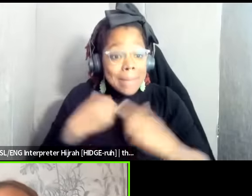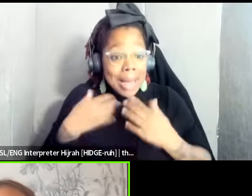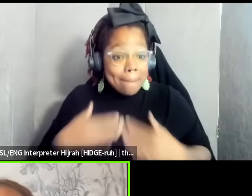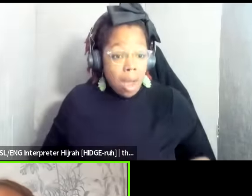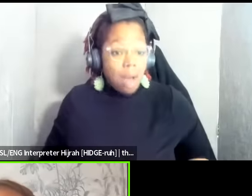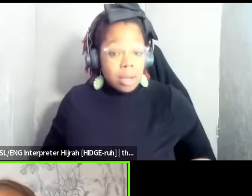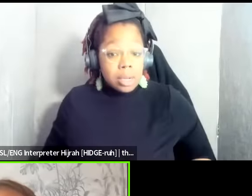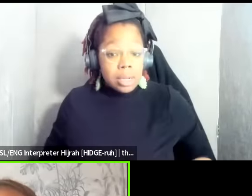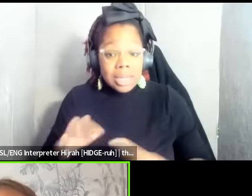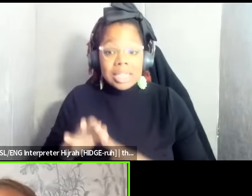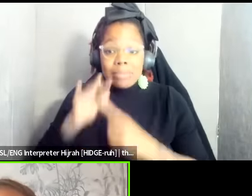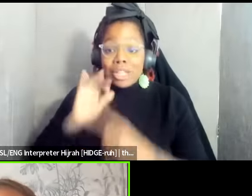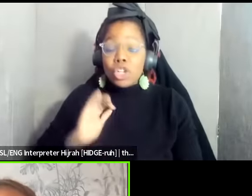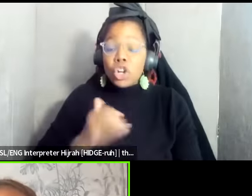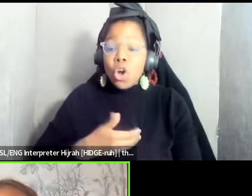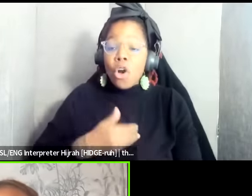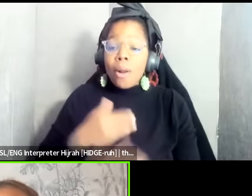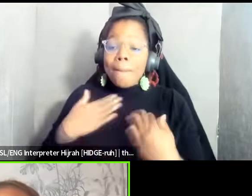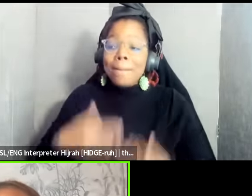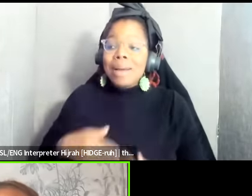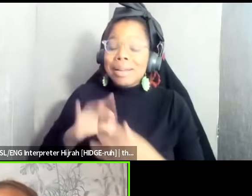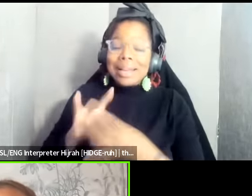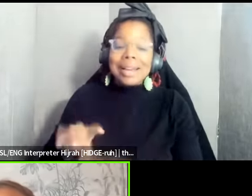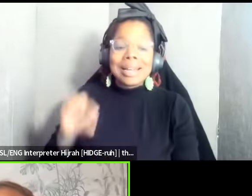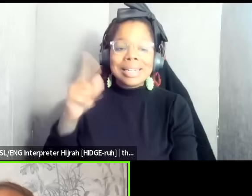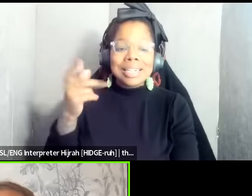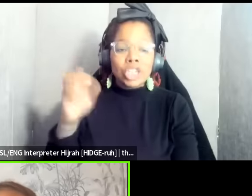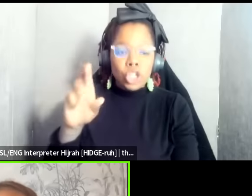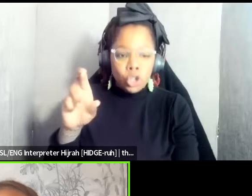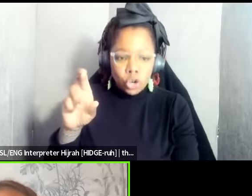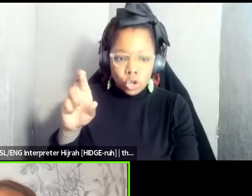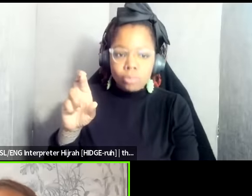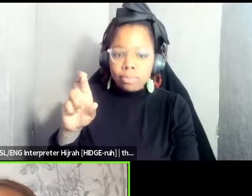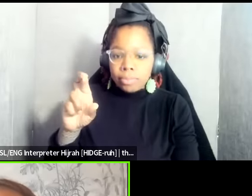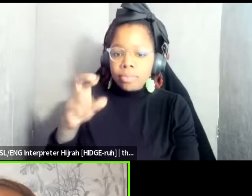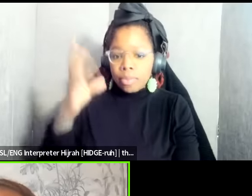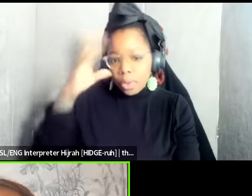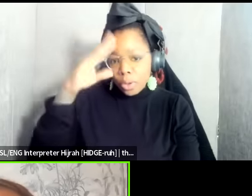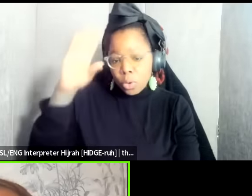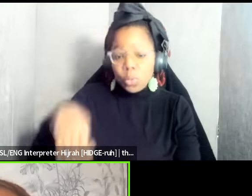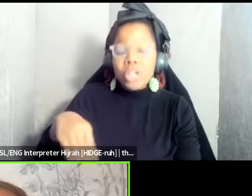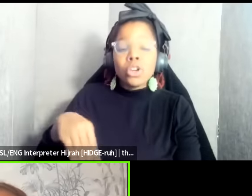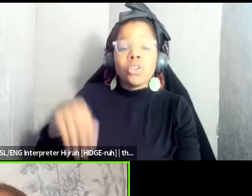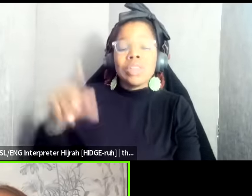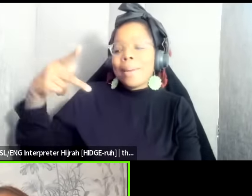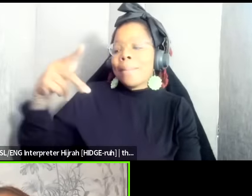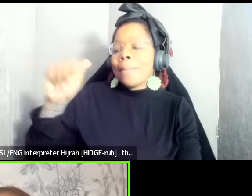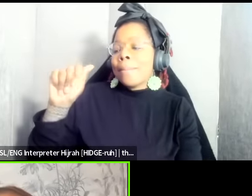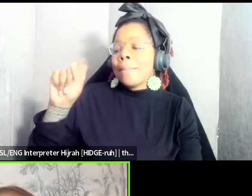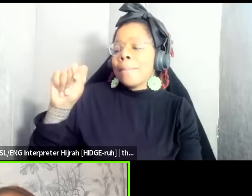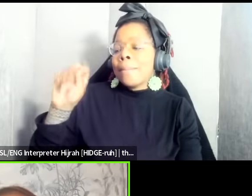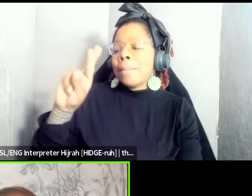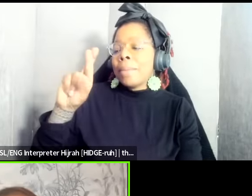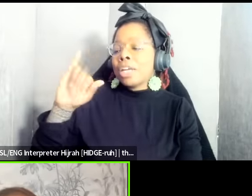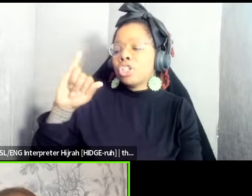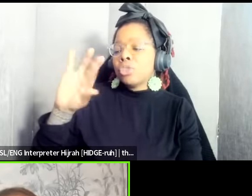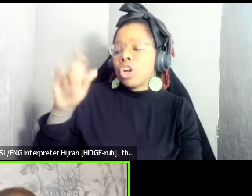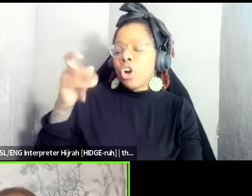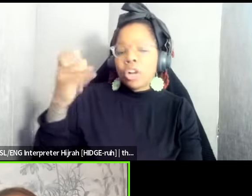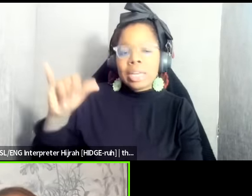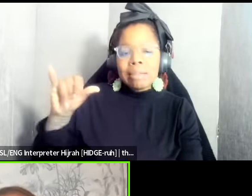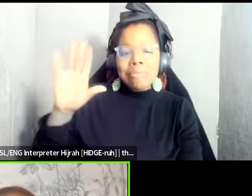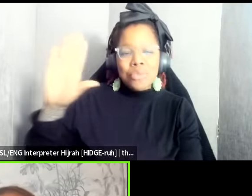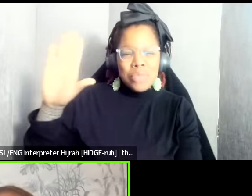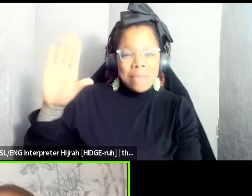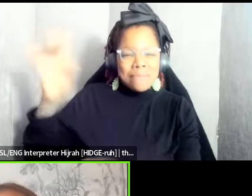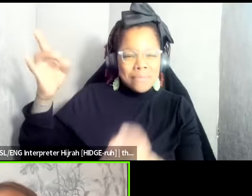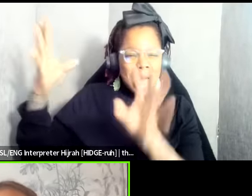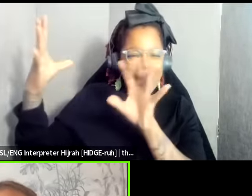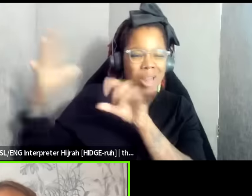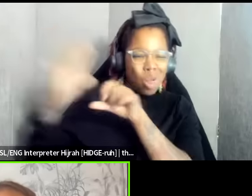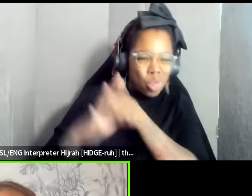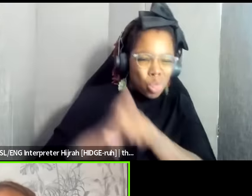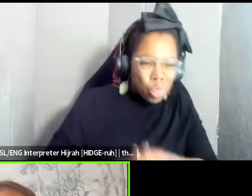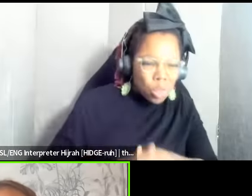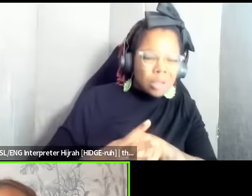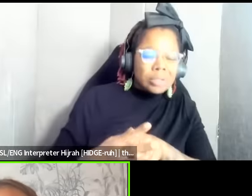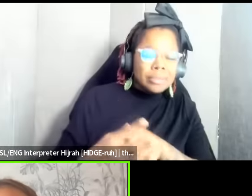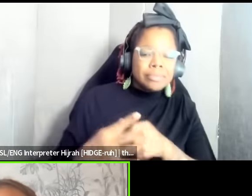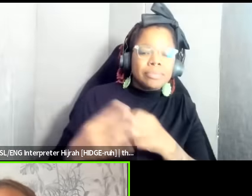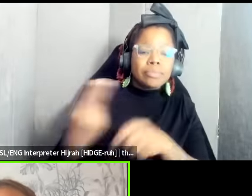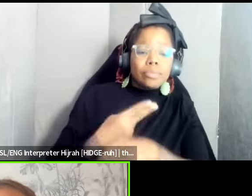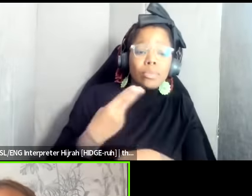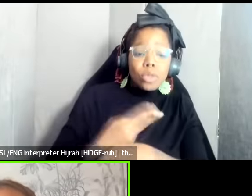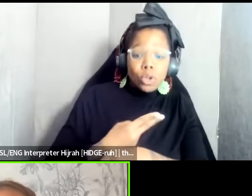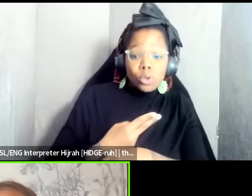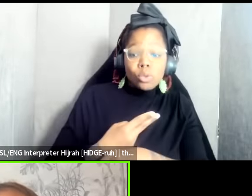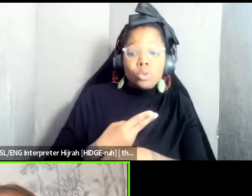gendered bodies that we know patriarchal violence um is a it's used as a weapon of war and Conquest